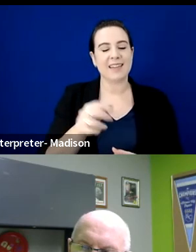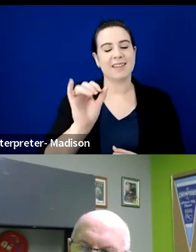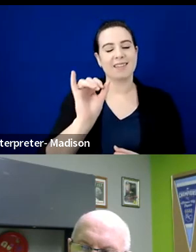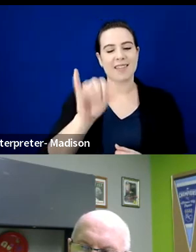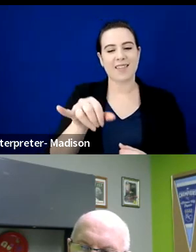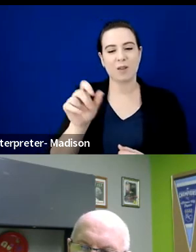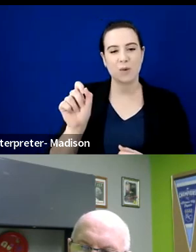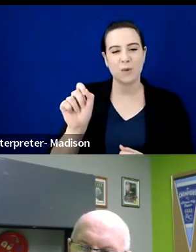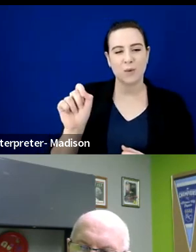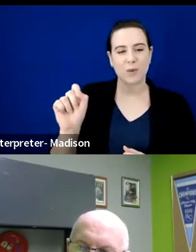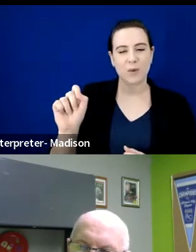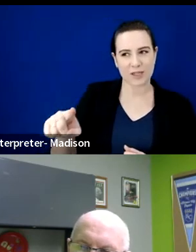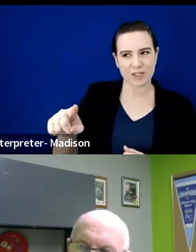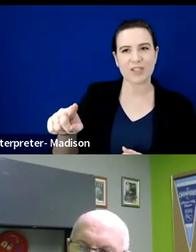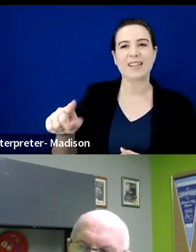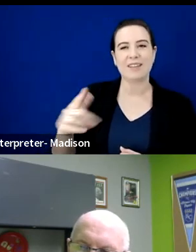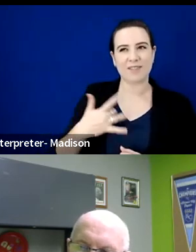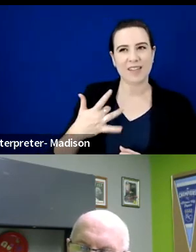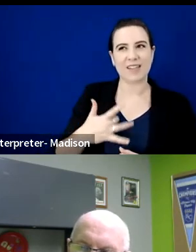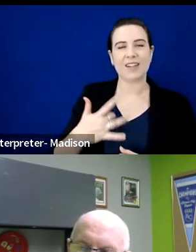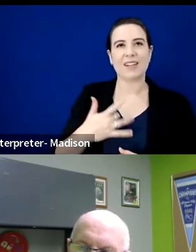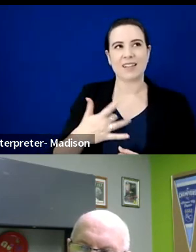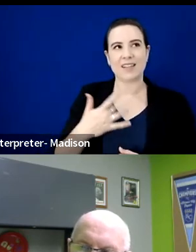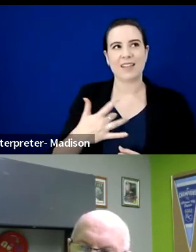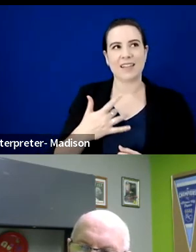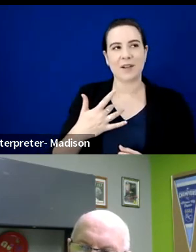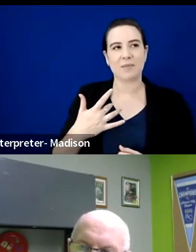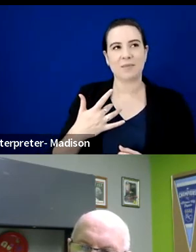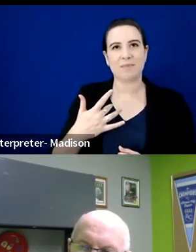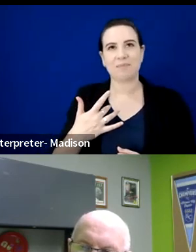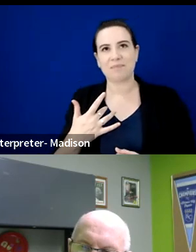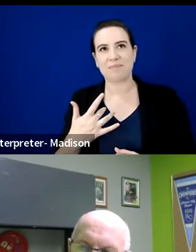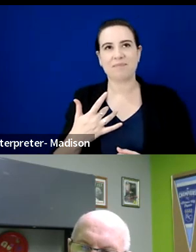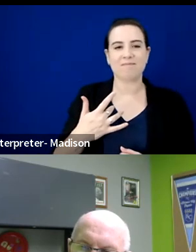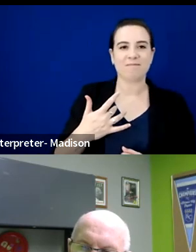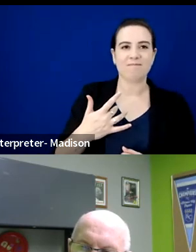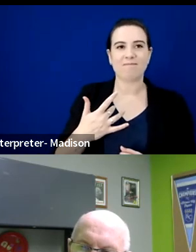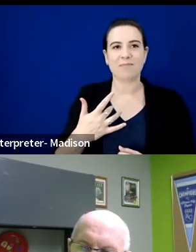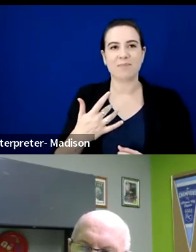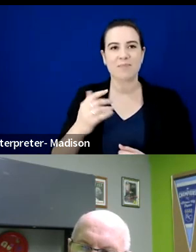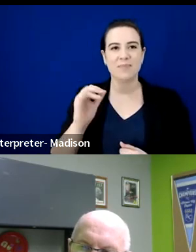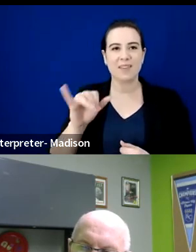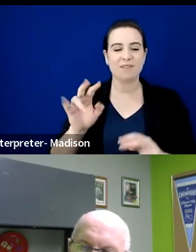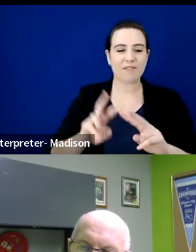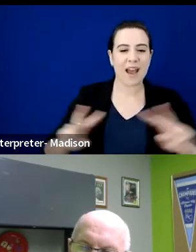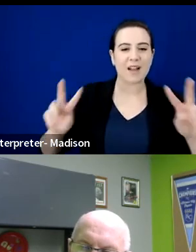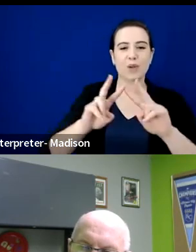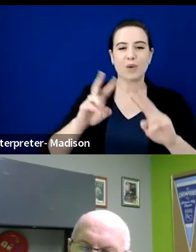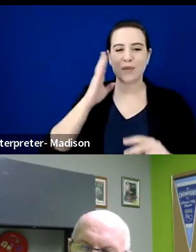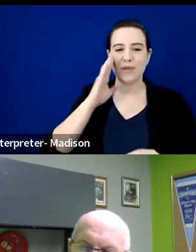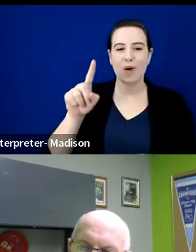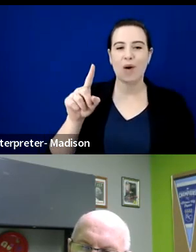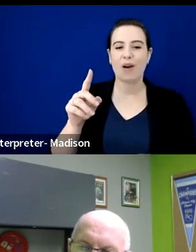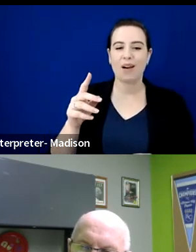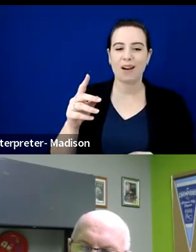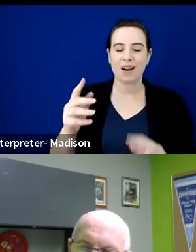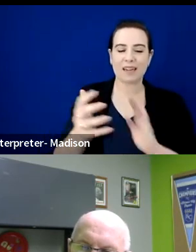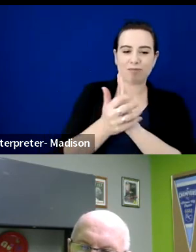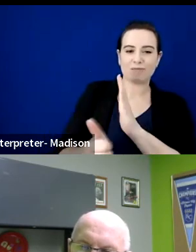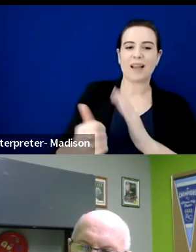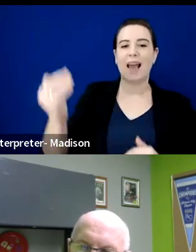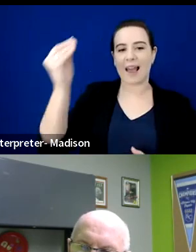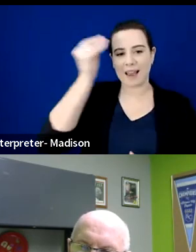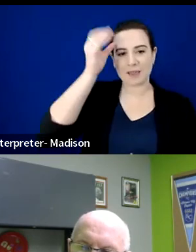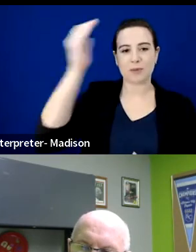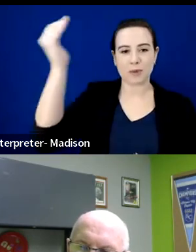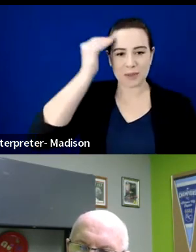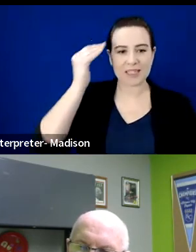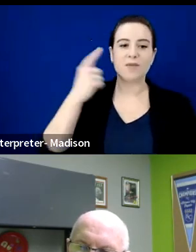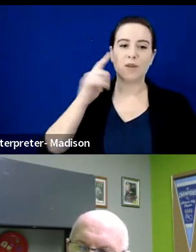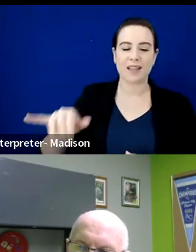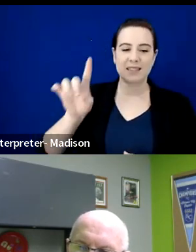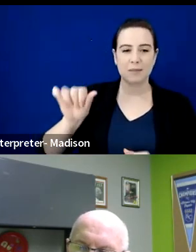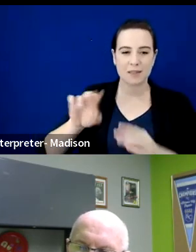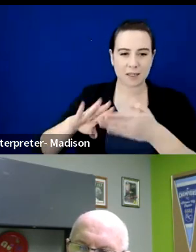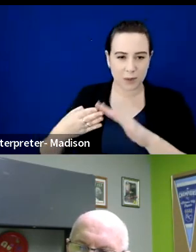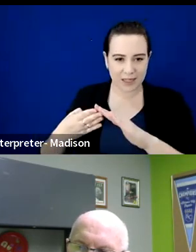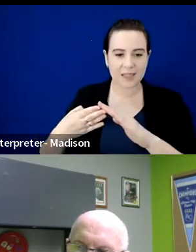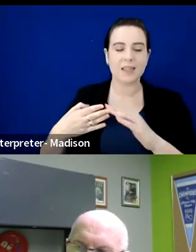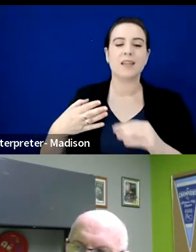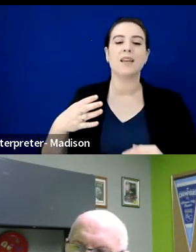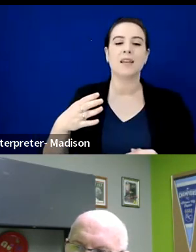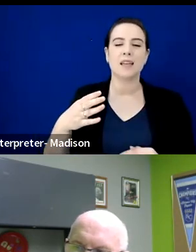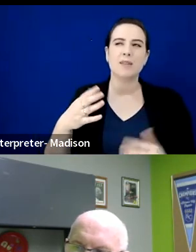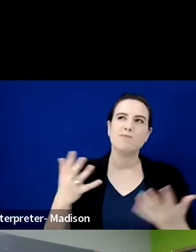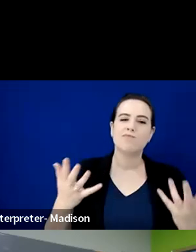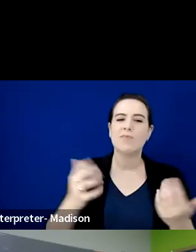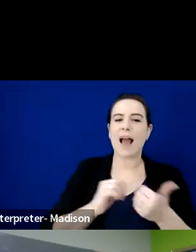Sure.